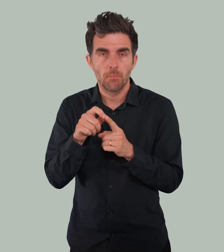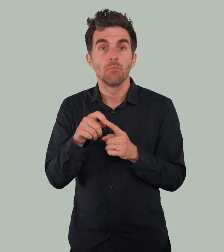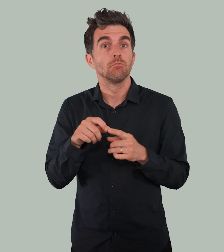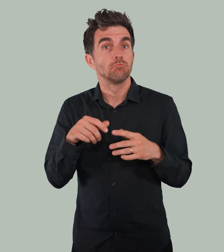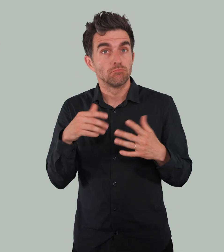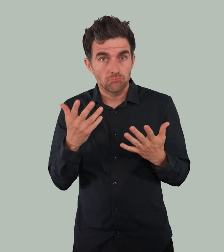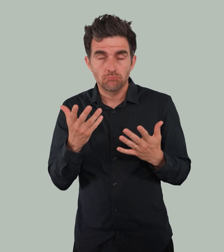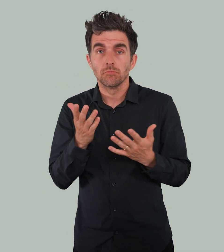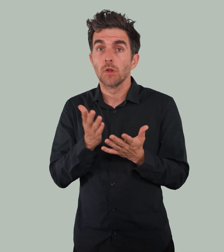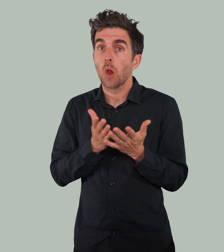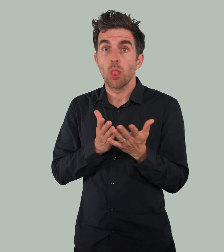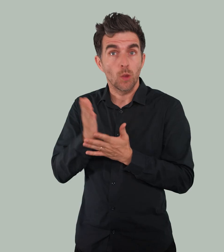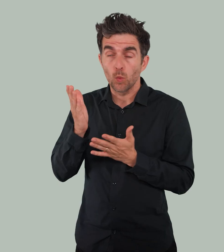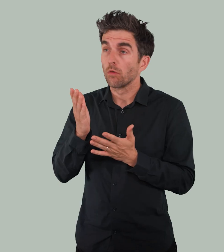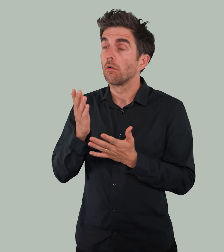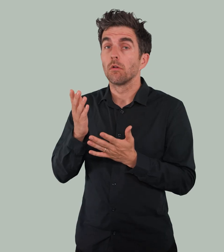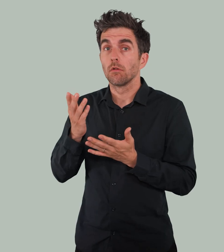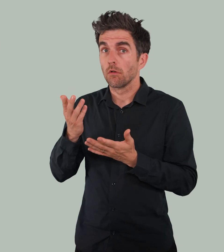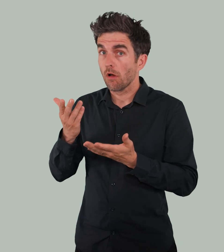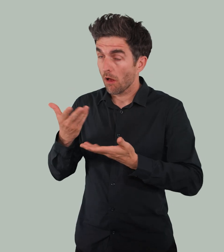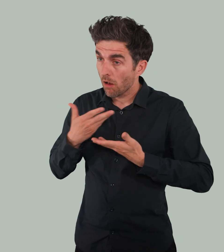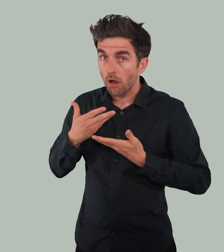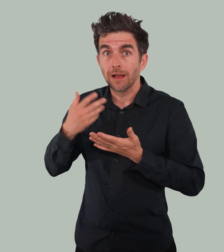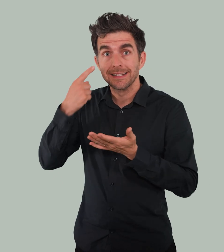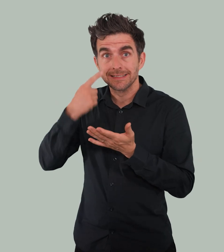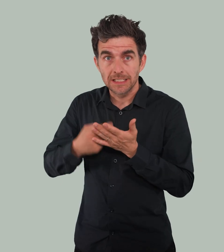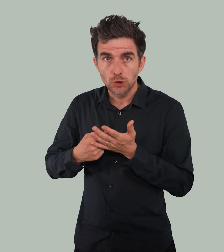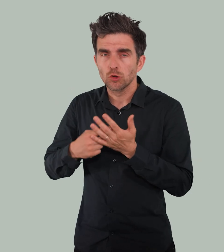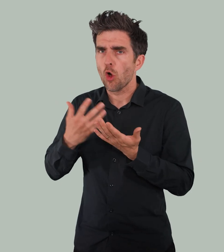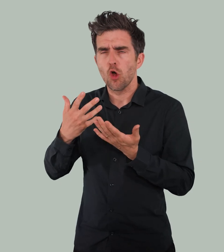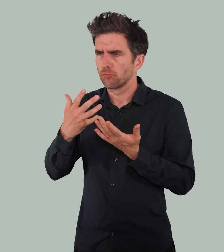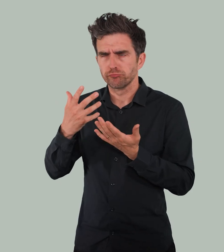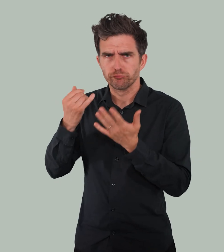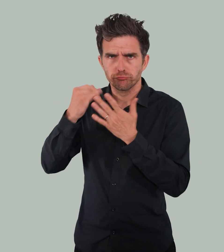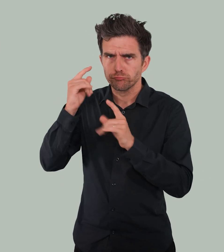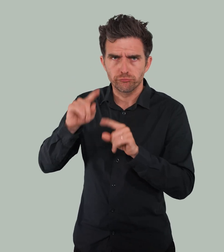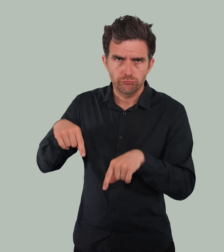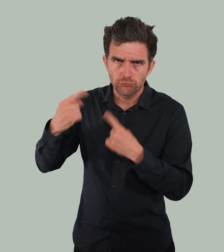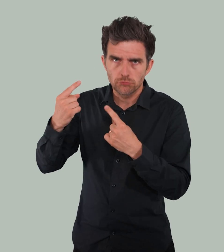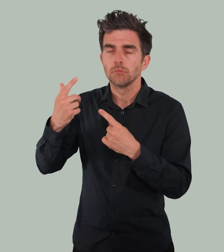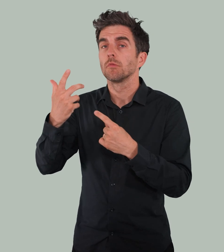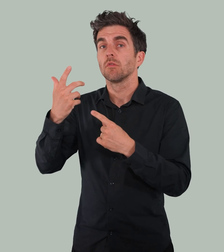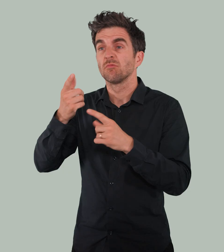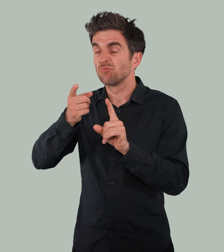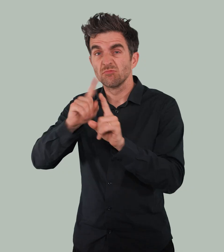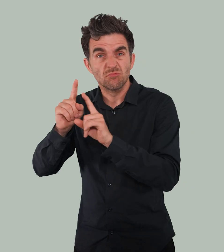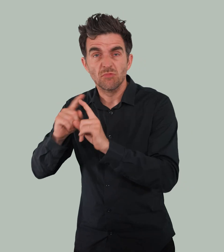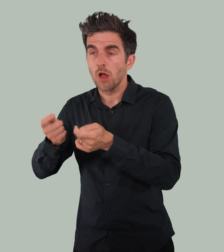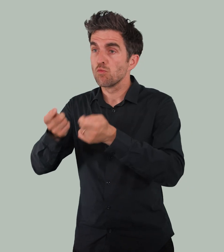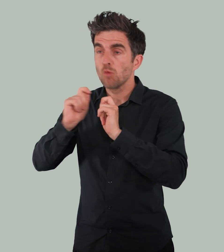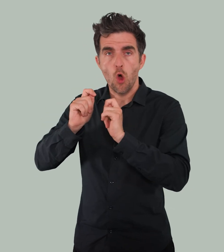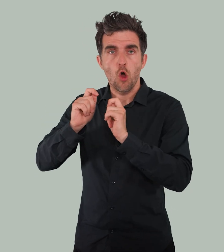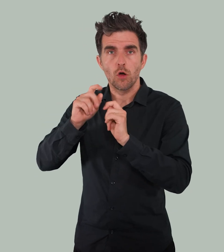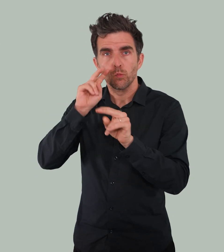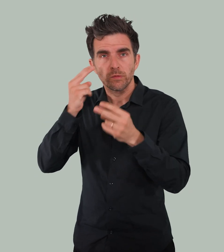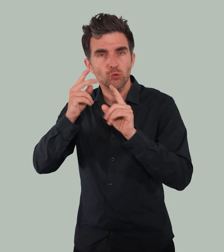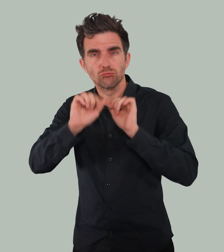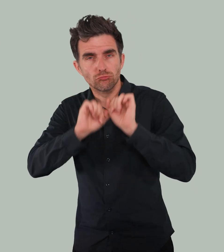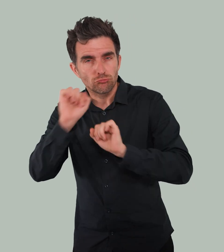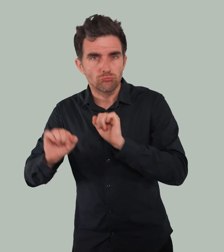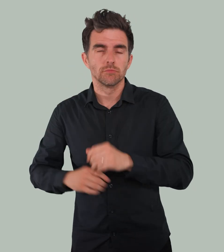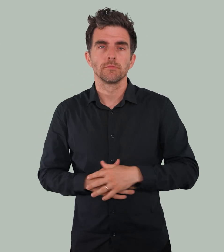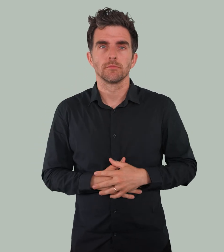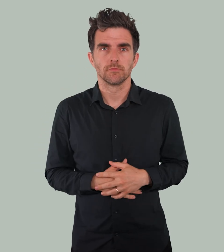from applying through to receiving or disputing a decision and subsequent award reviews.